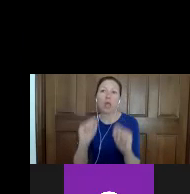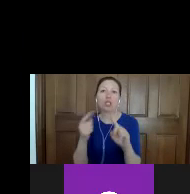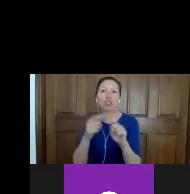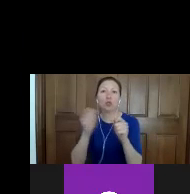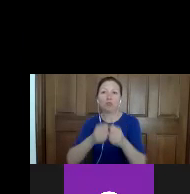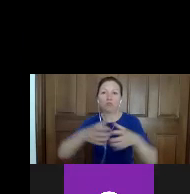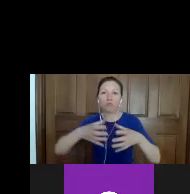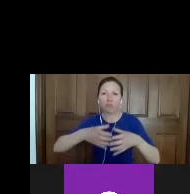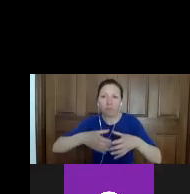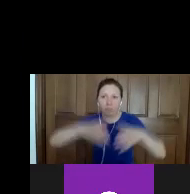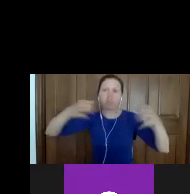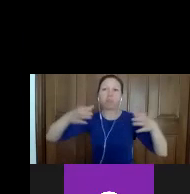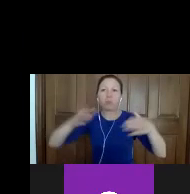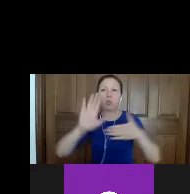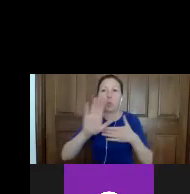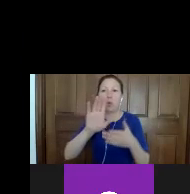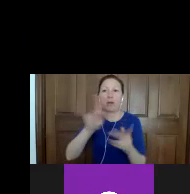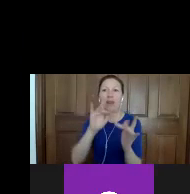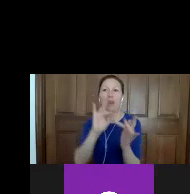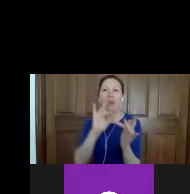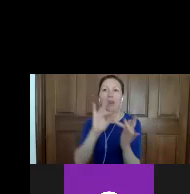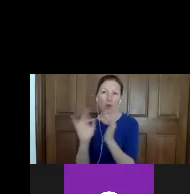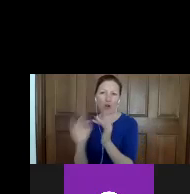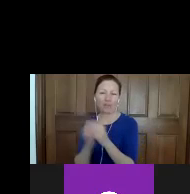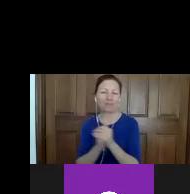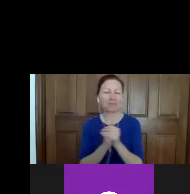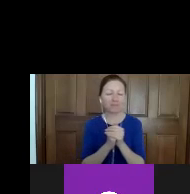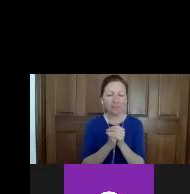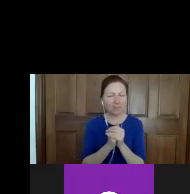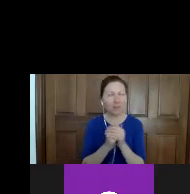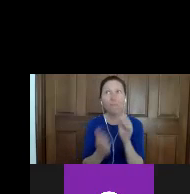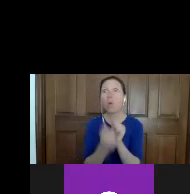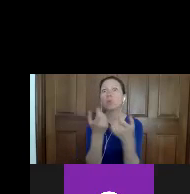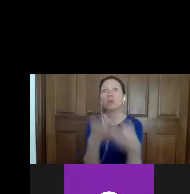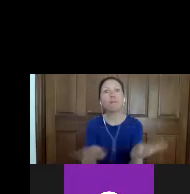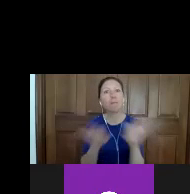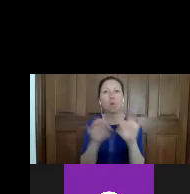most important thing you can do adds a professional. Especially if you're job searching but even